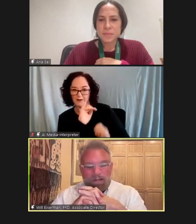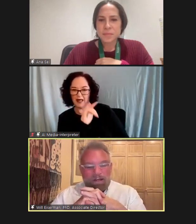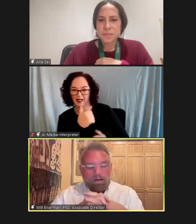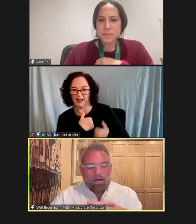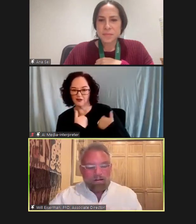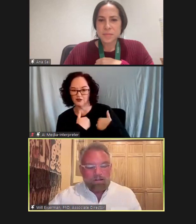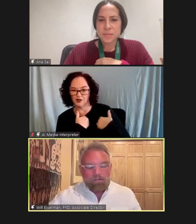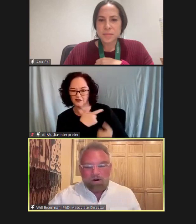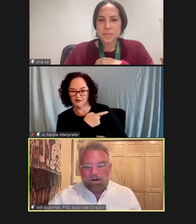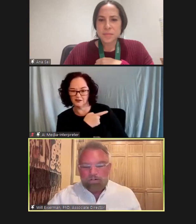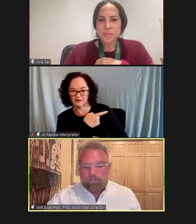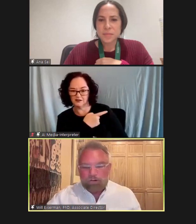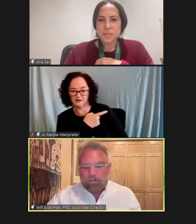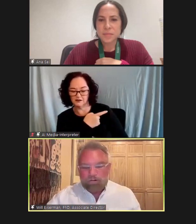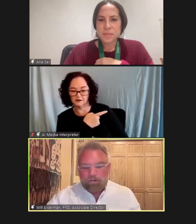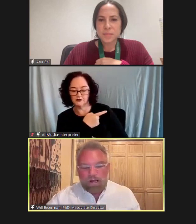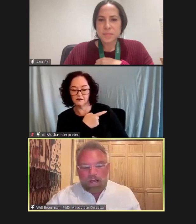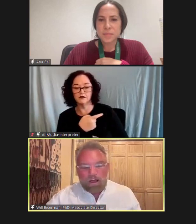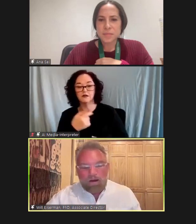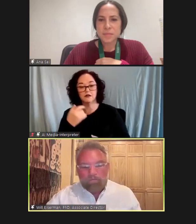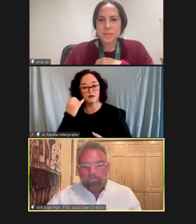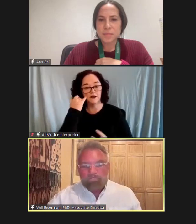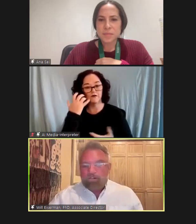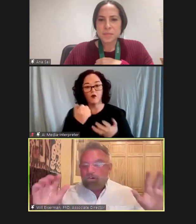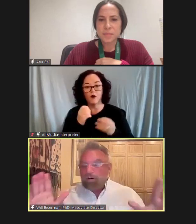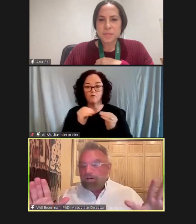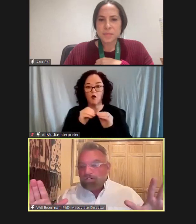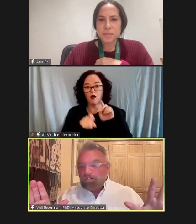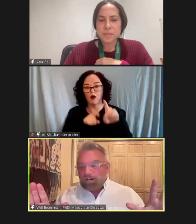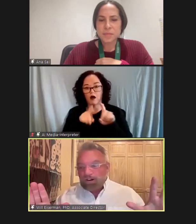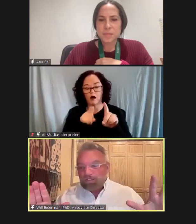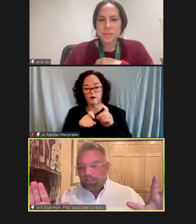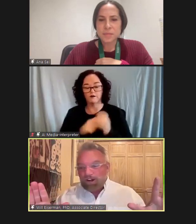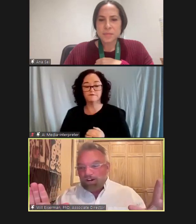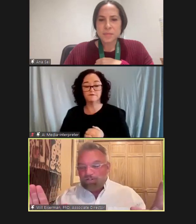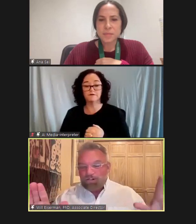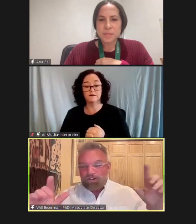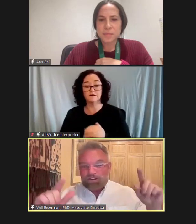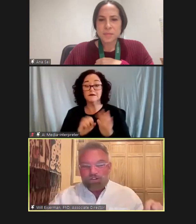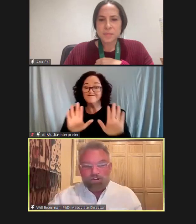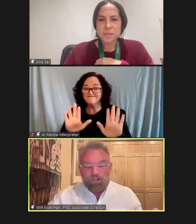uh inquire further um before everybody